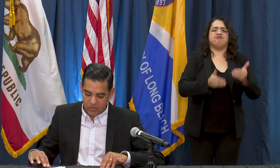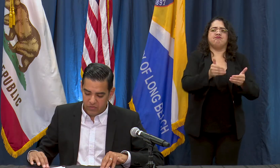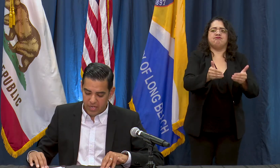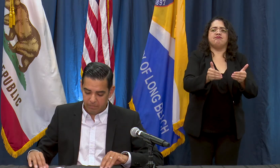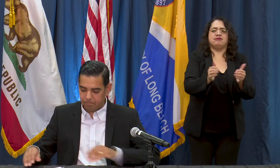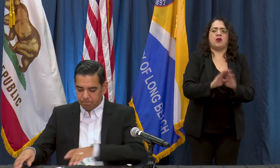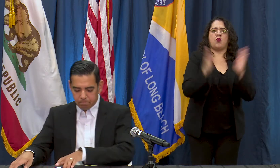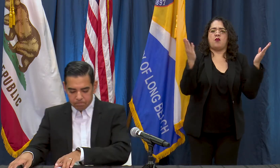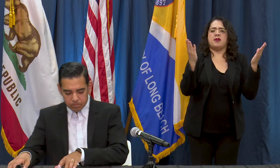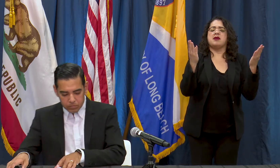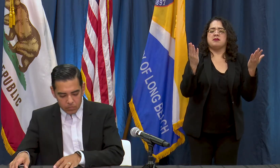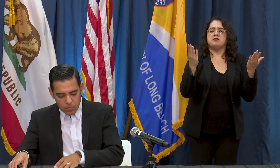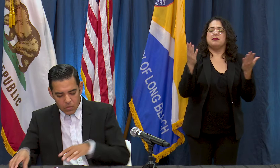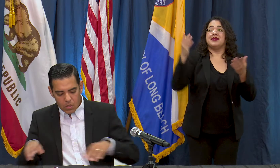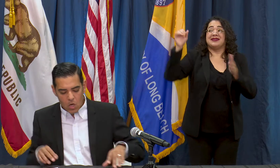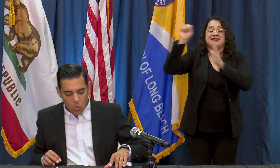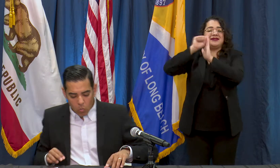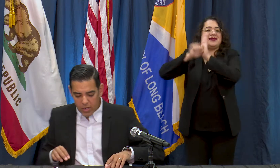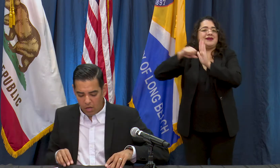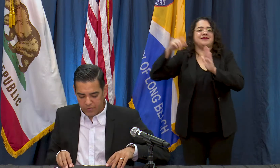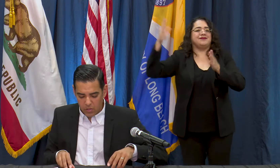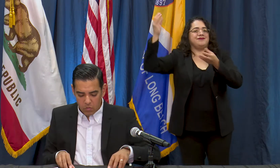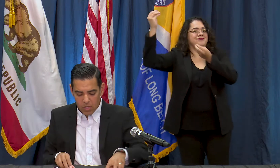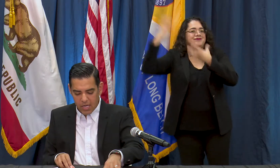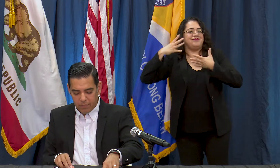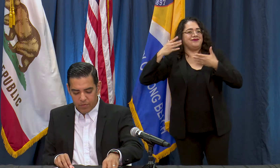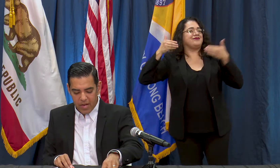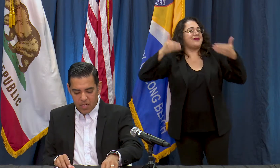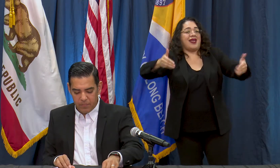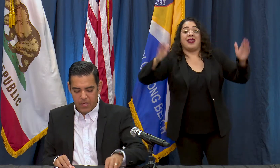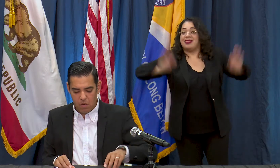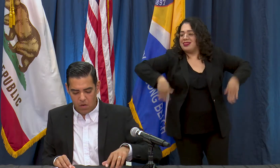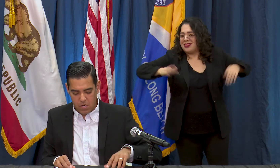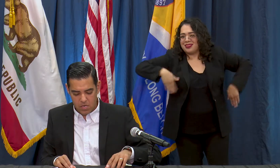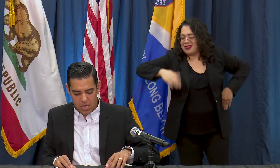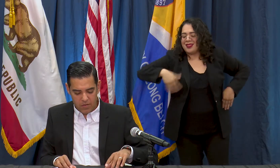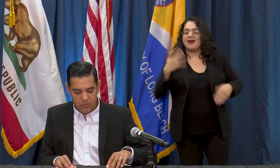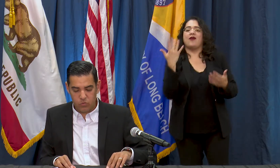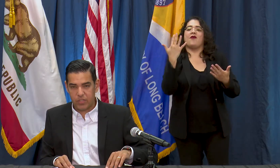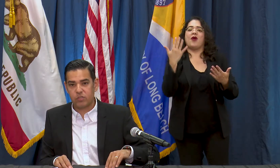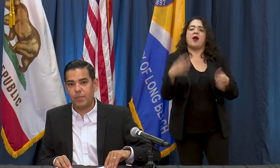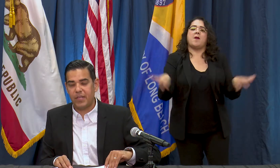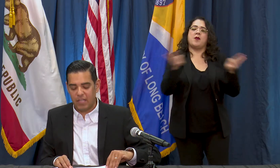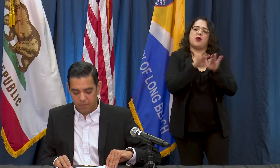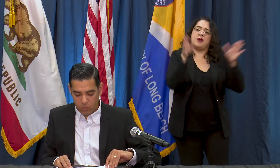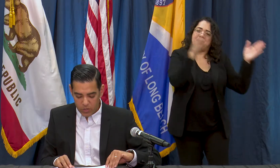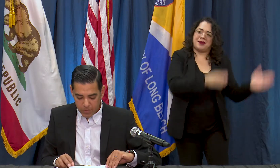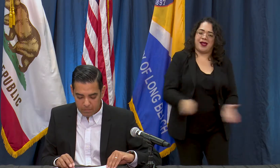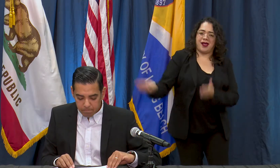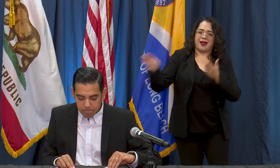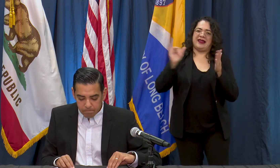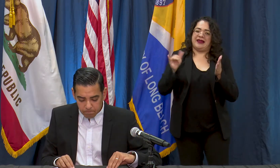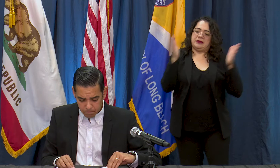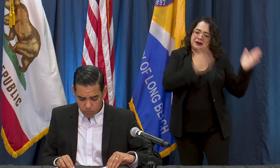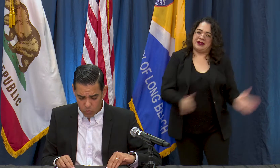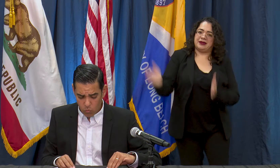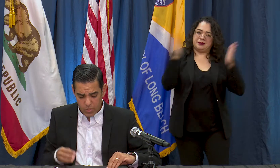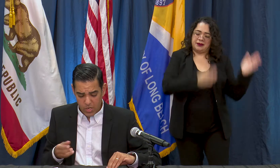the state.I want to also provide an update on street-sweeping enforcement. We know